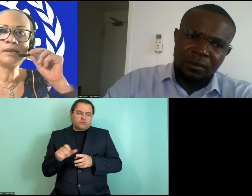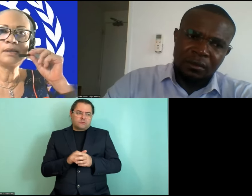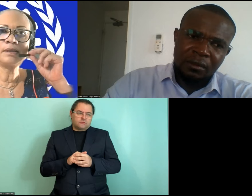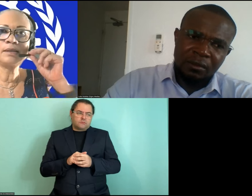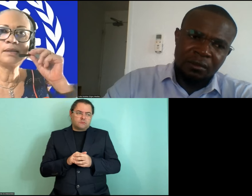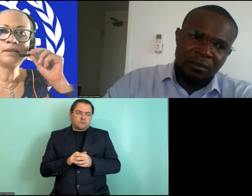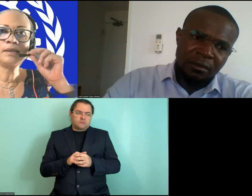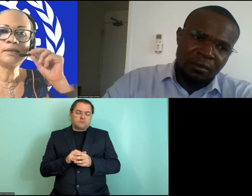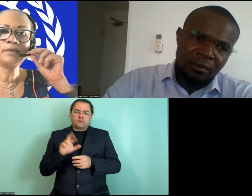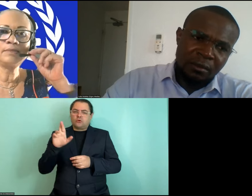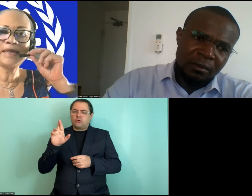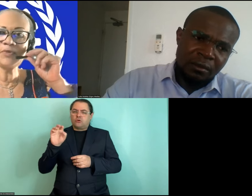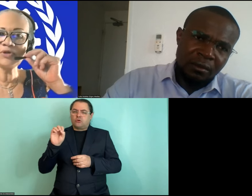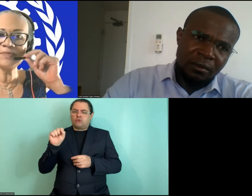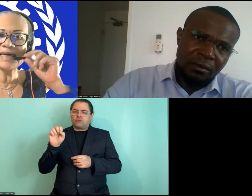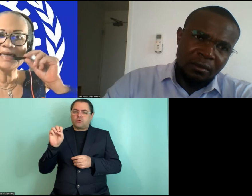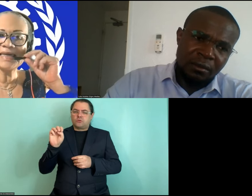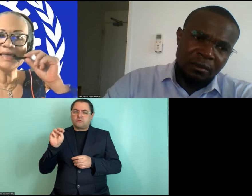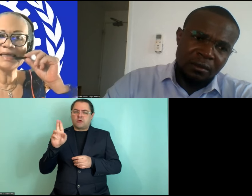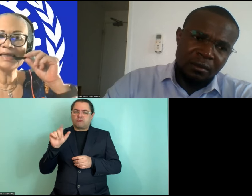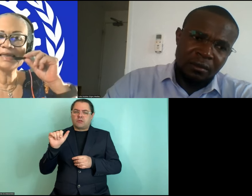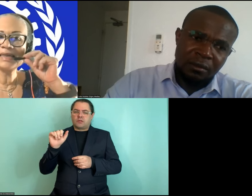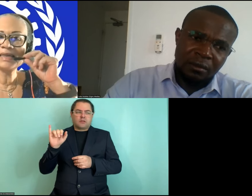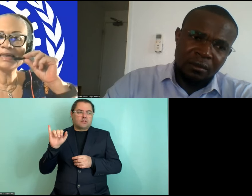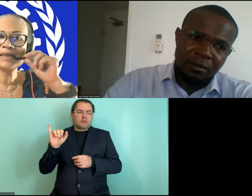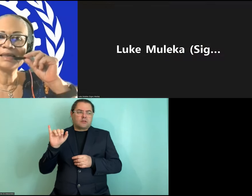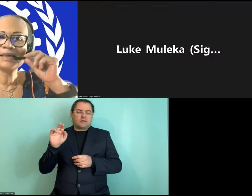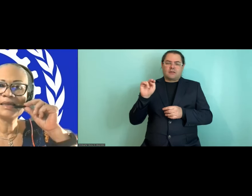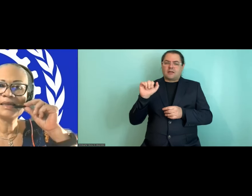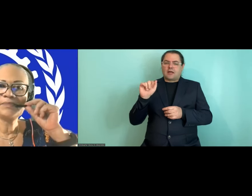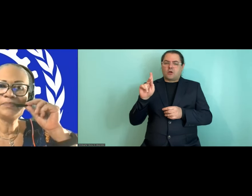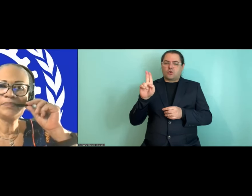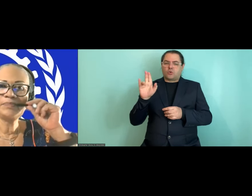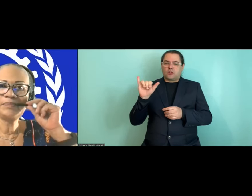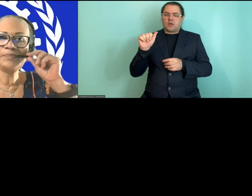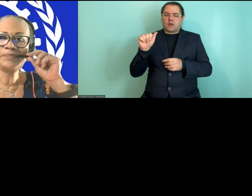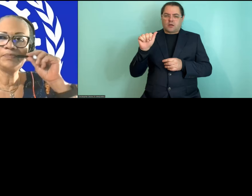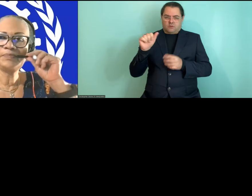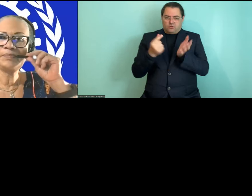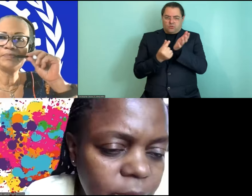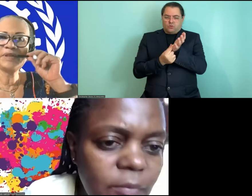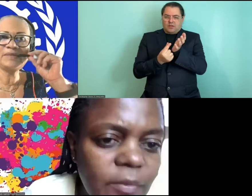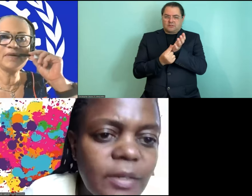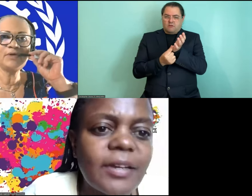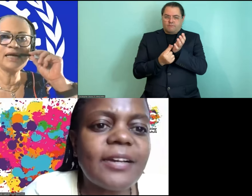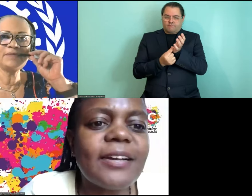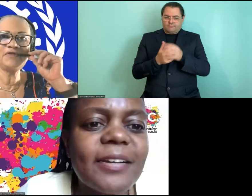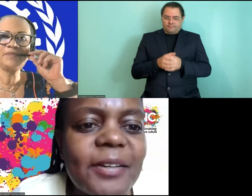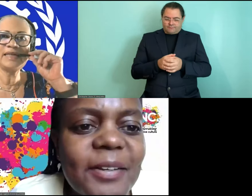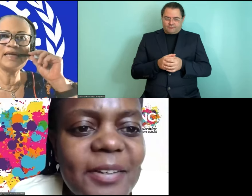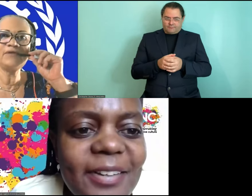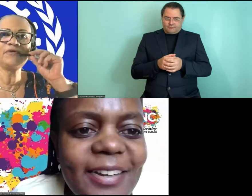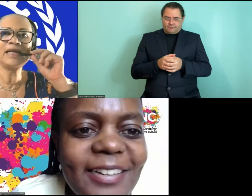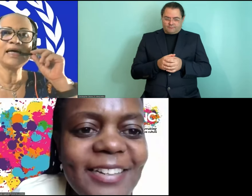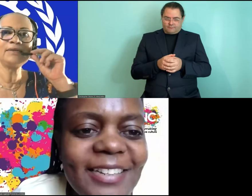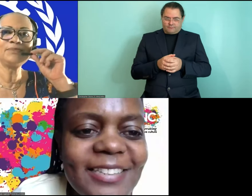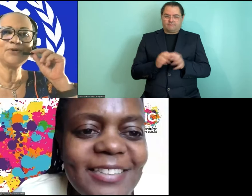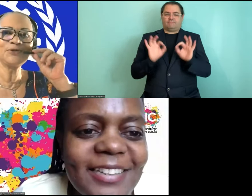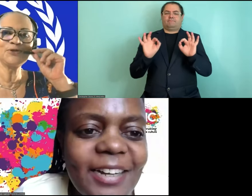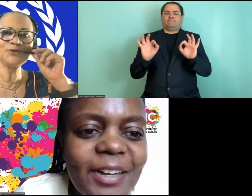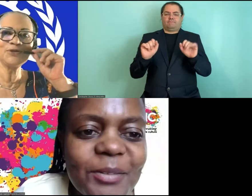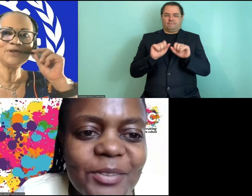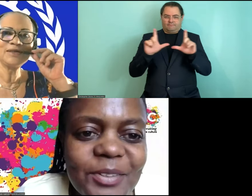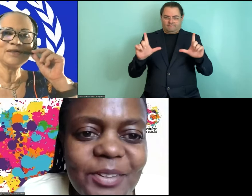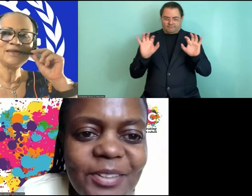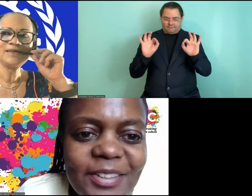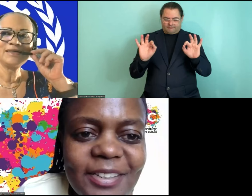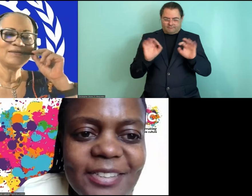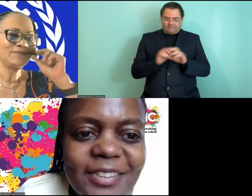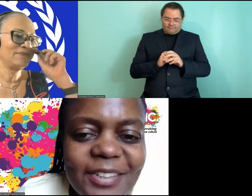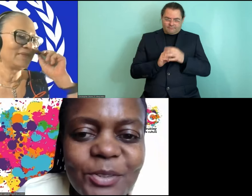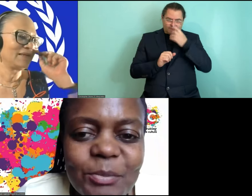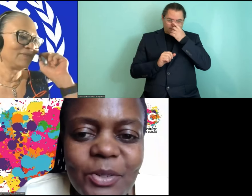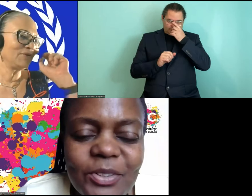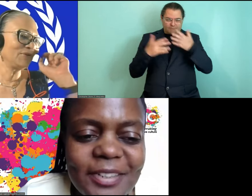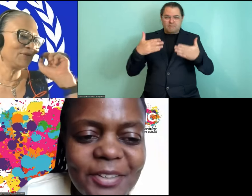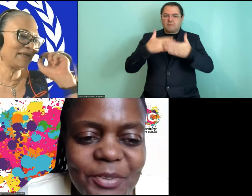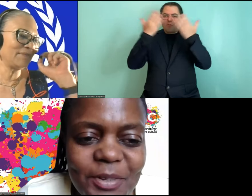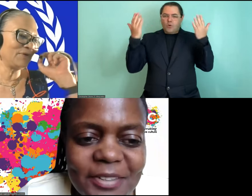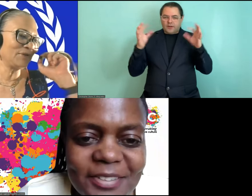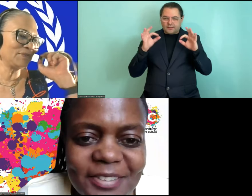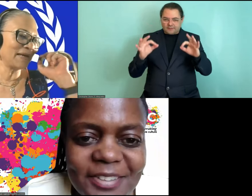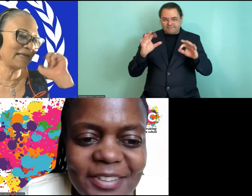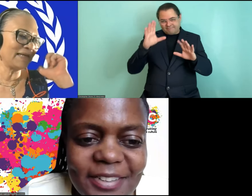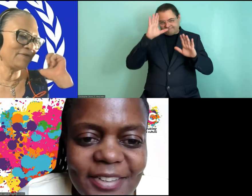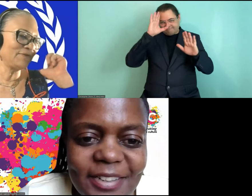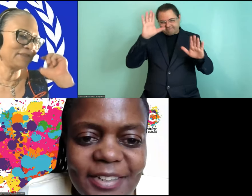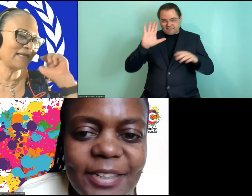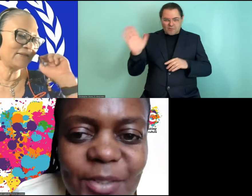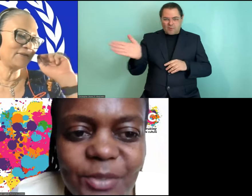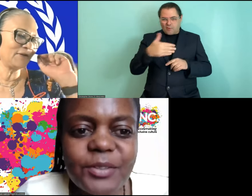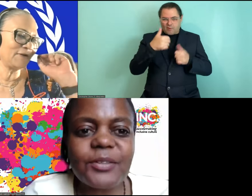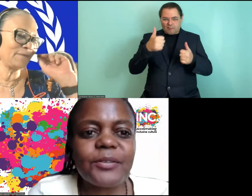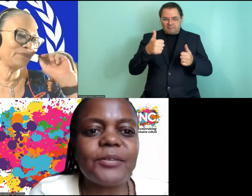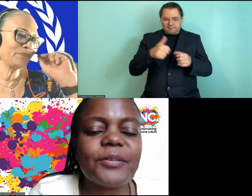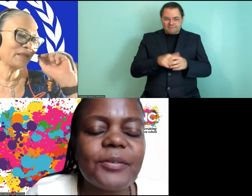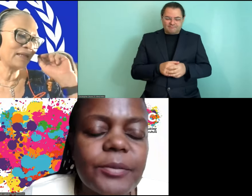10:34:29 My name was Mary. 10:34:51 Mary was a lot Besson play for Cal